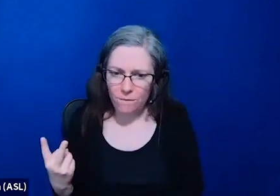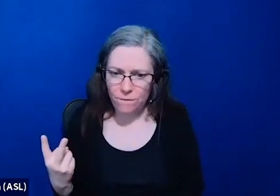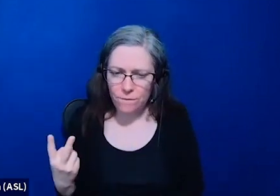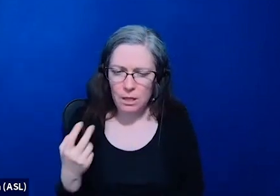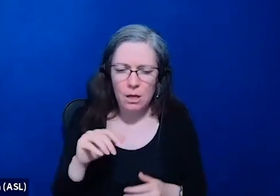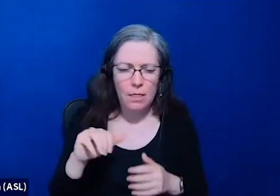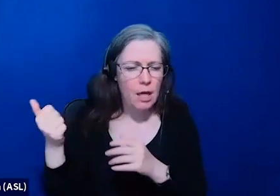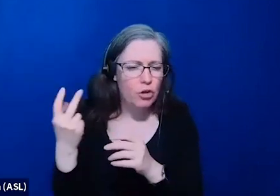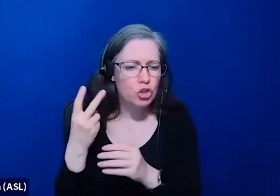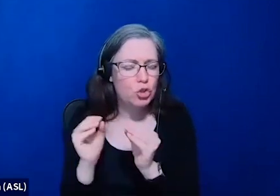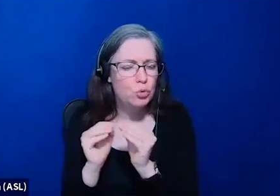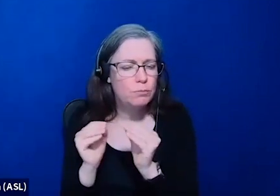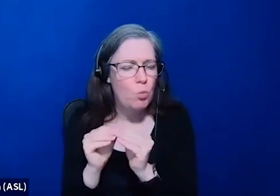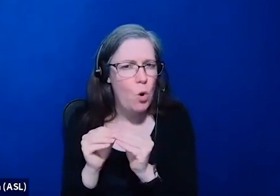I'm going to say a few words about that later.